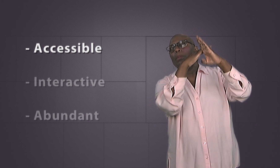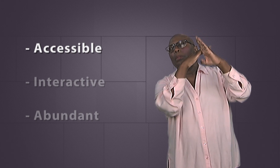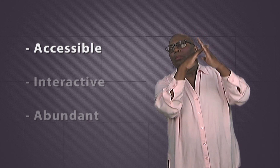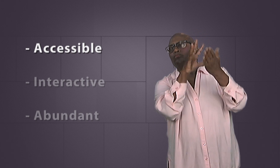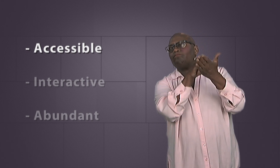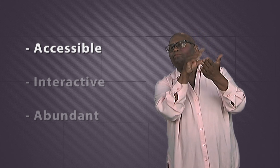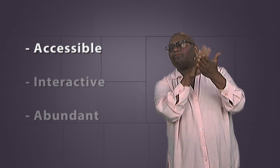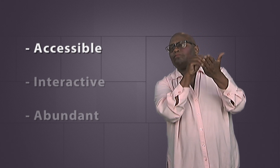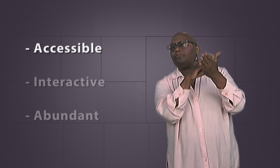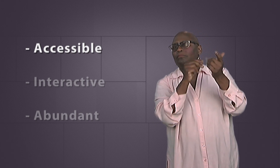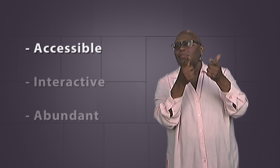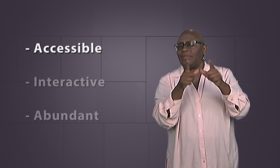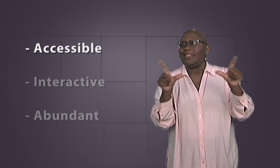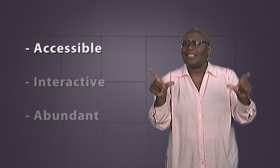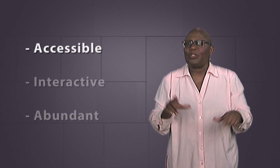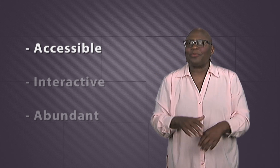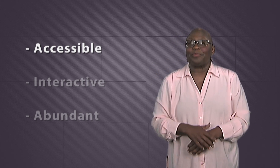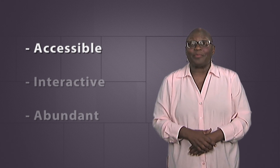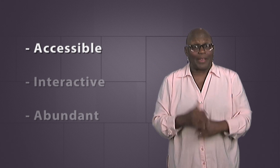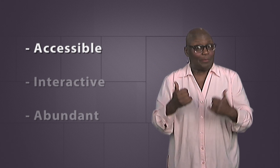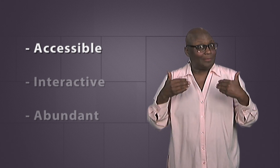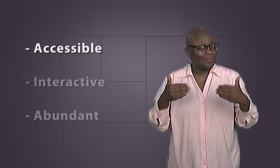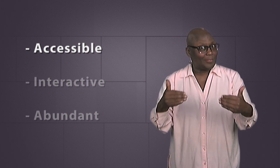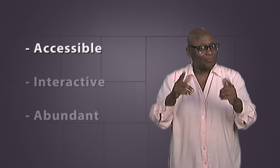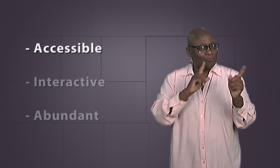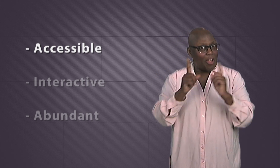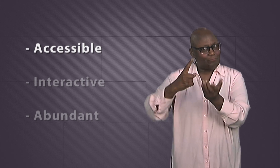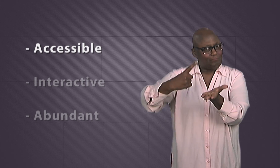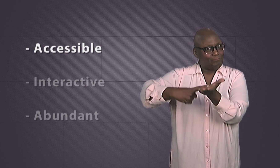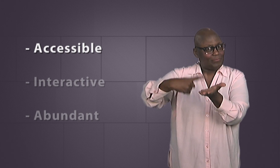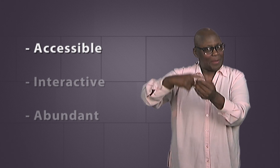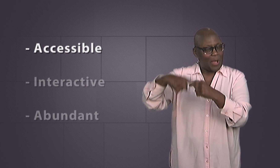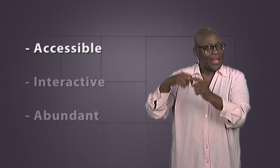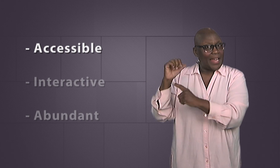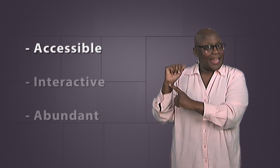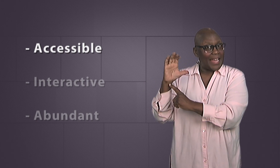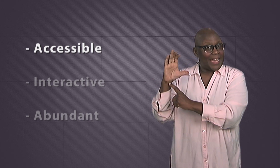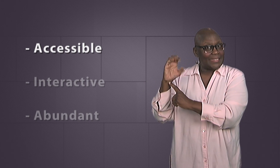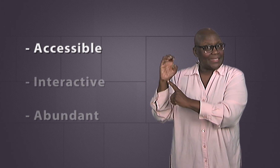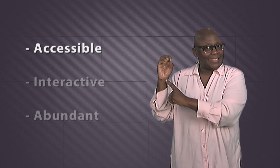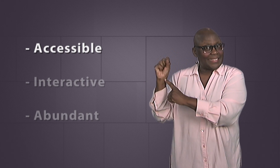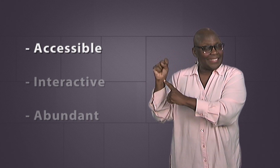for learning that language. Now, let's talk about access.